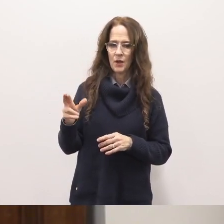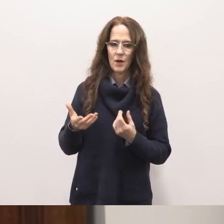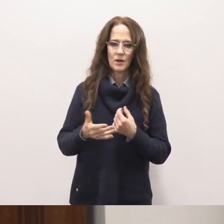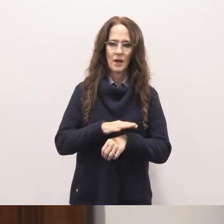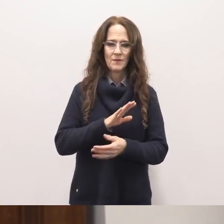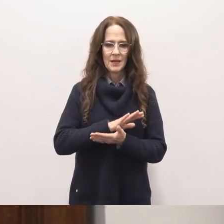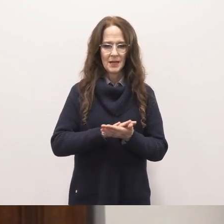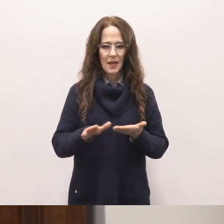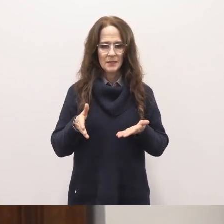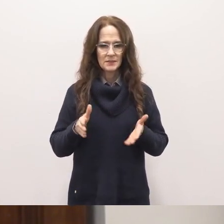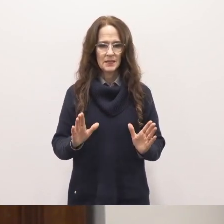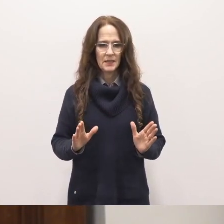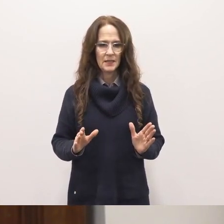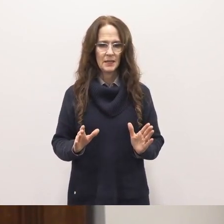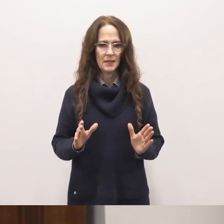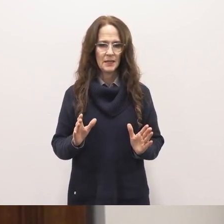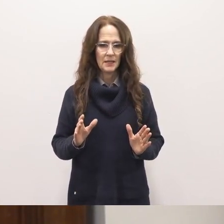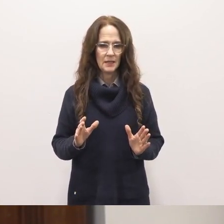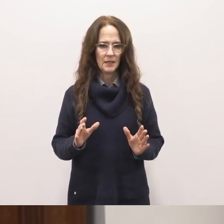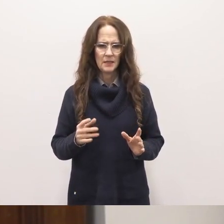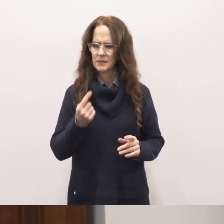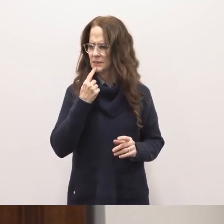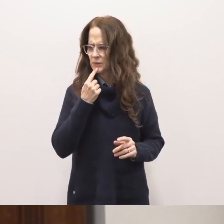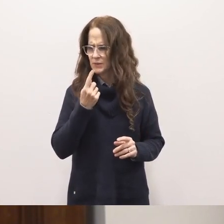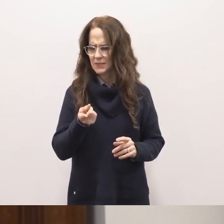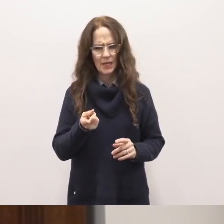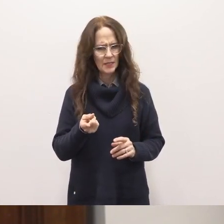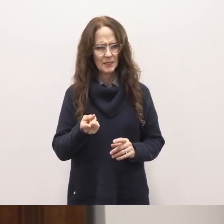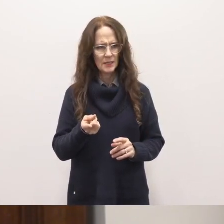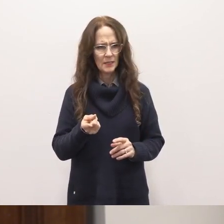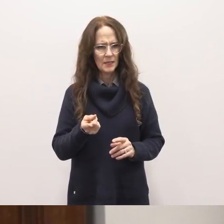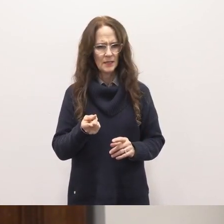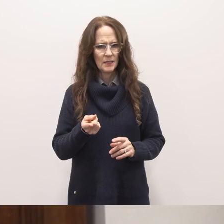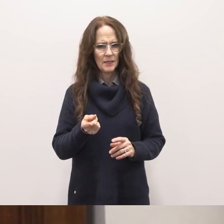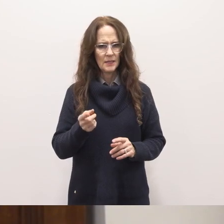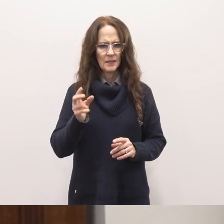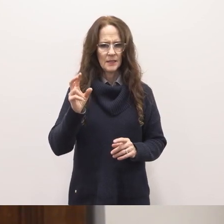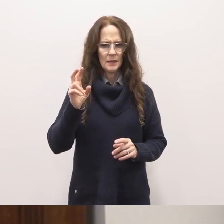You may have, did you mention the NJRTC presenting